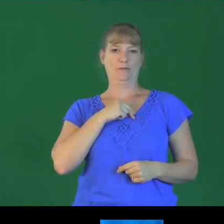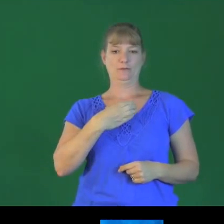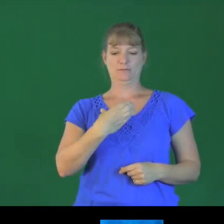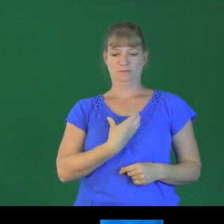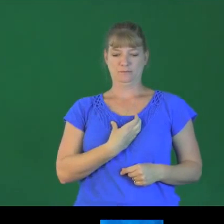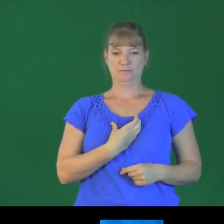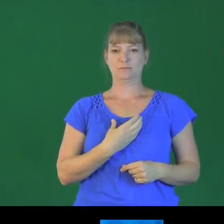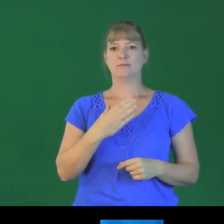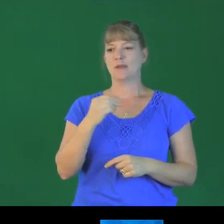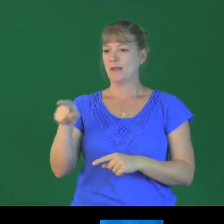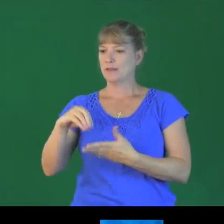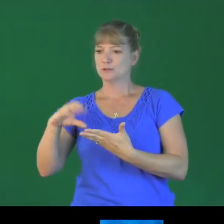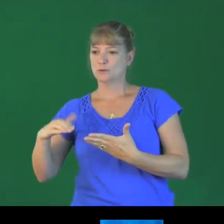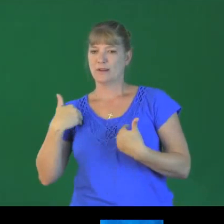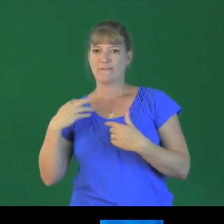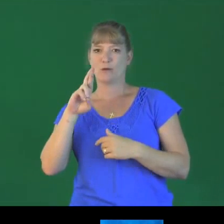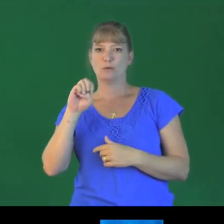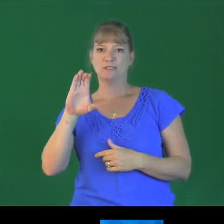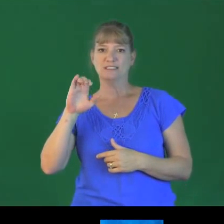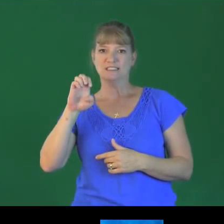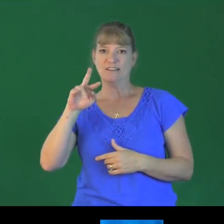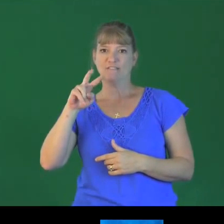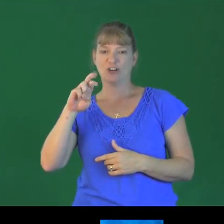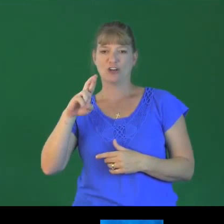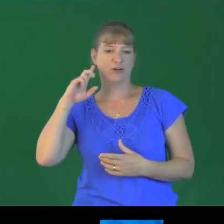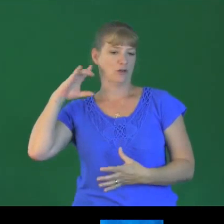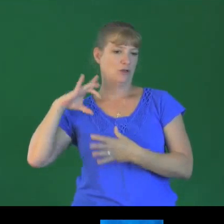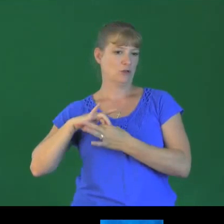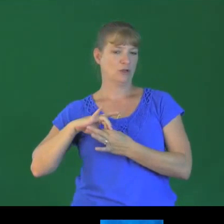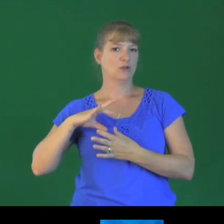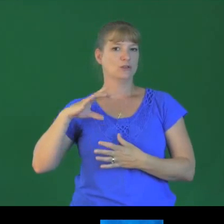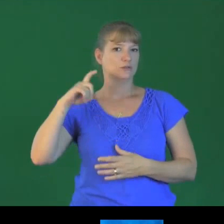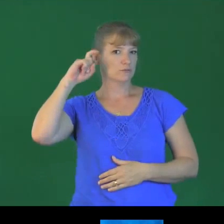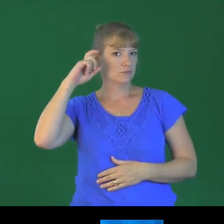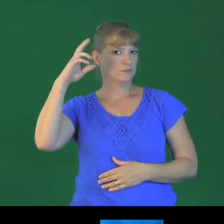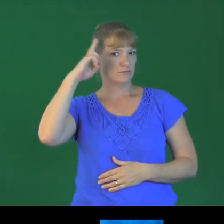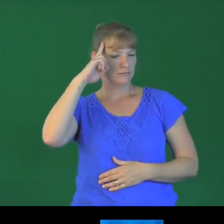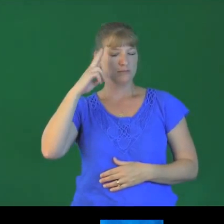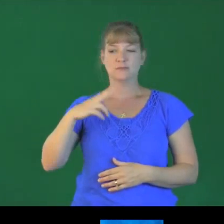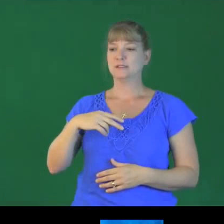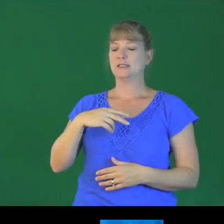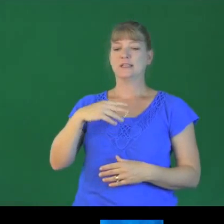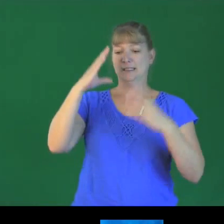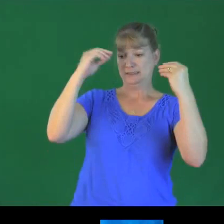has a receiver attached to the hearing aid or cochlear implant. The teacher's voice is sent directly